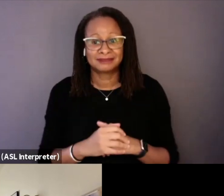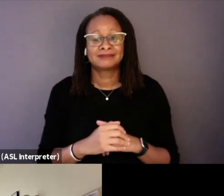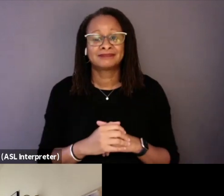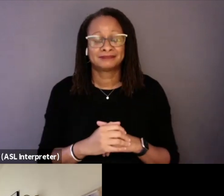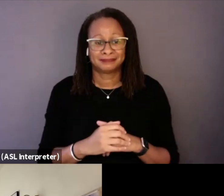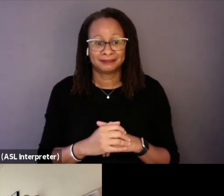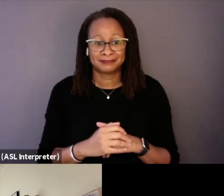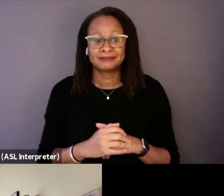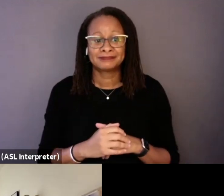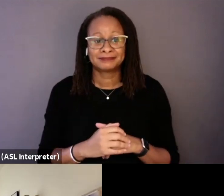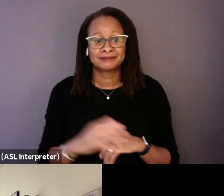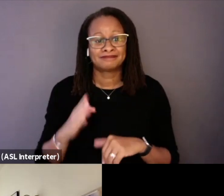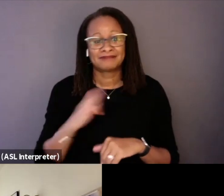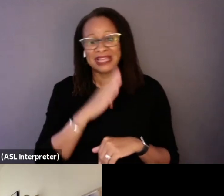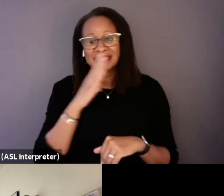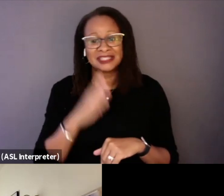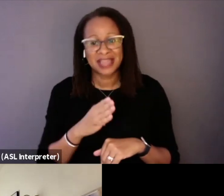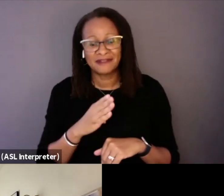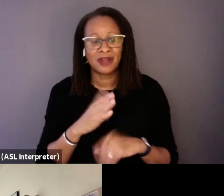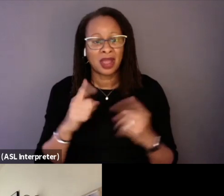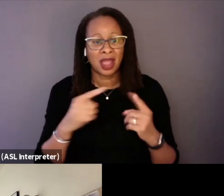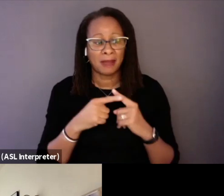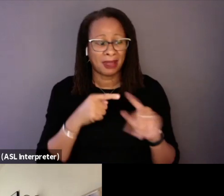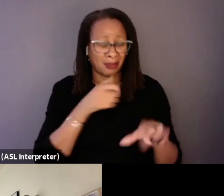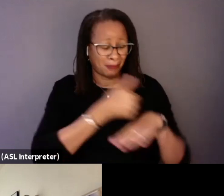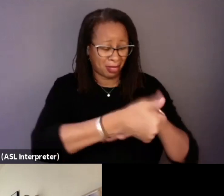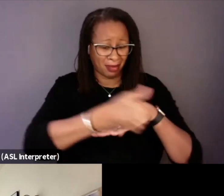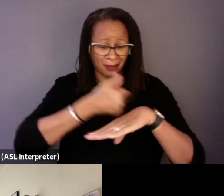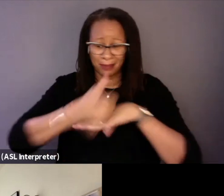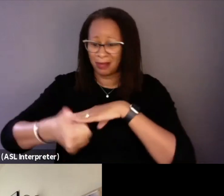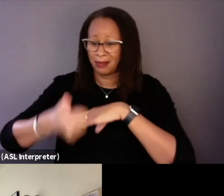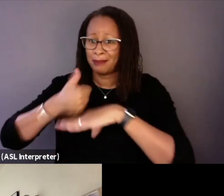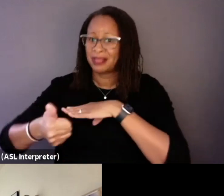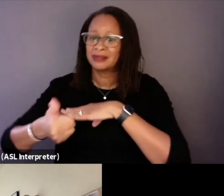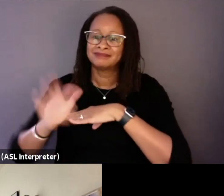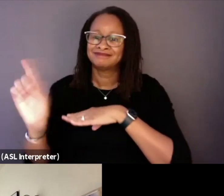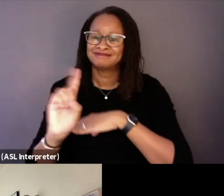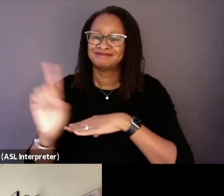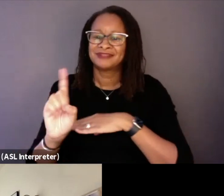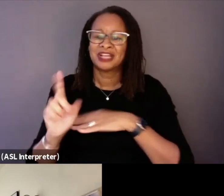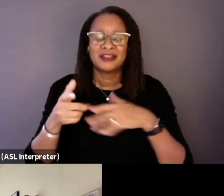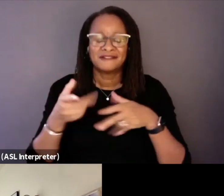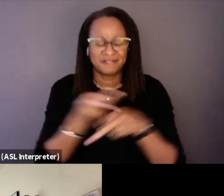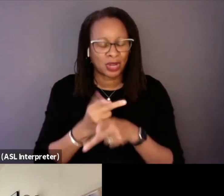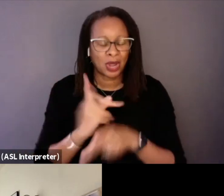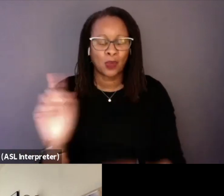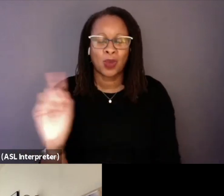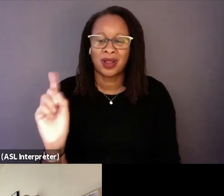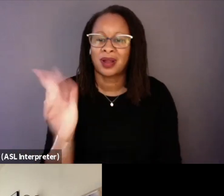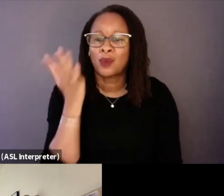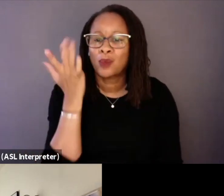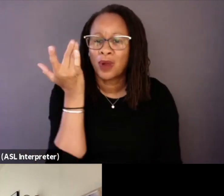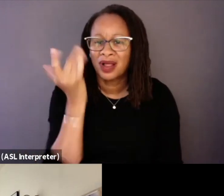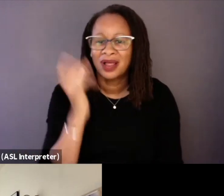it was never about pointing a finger. It was trying to find out why. It's almost like if your brother all of a sudden